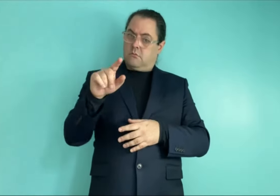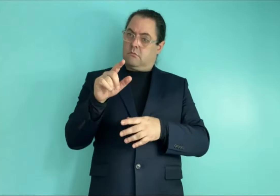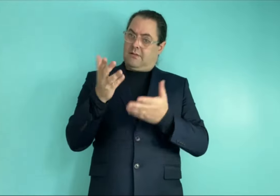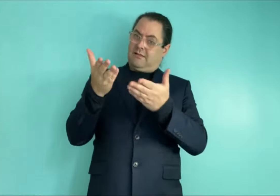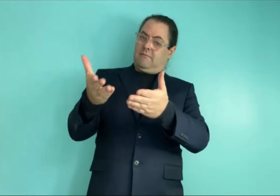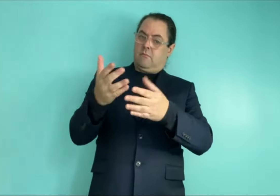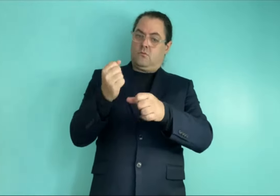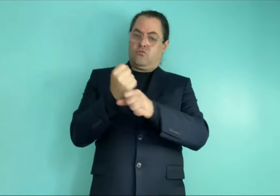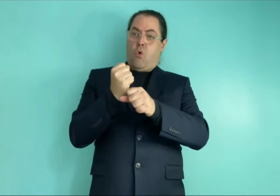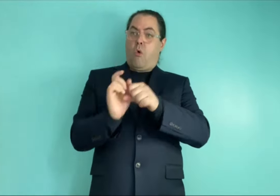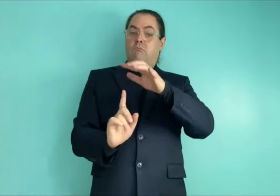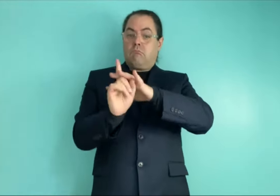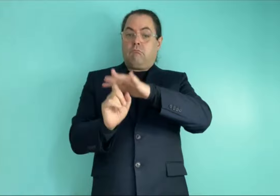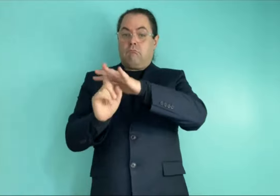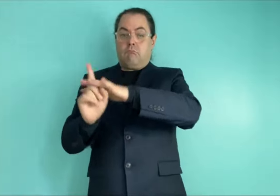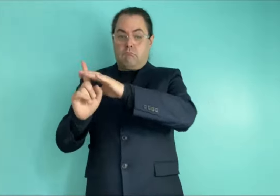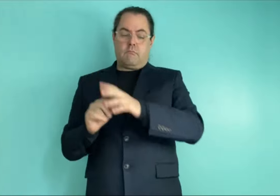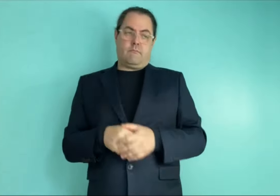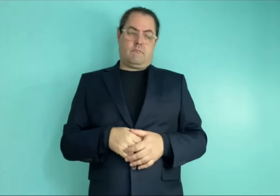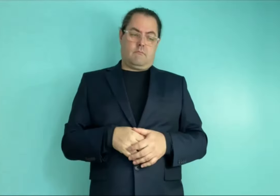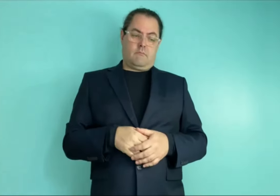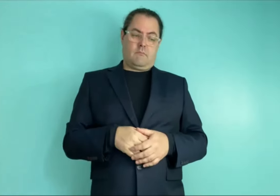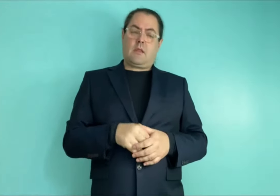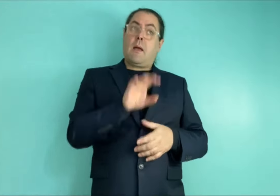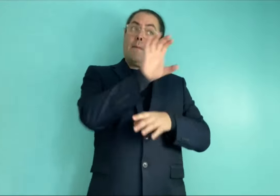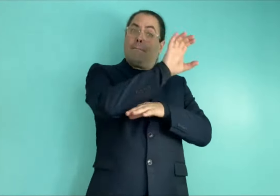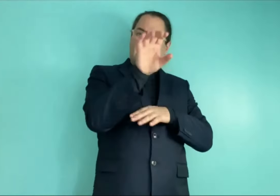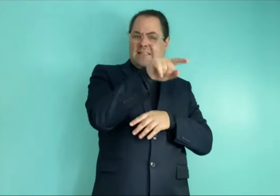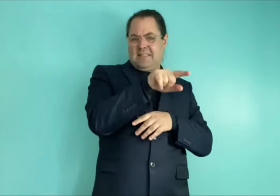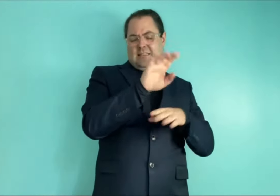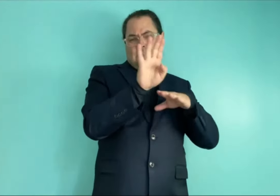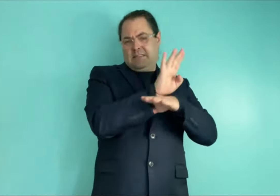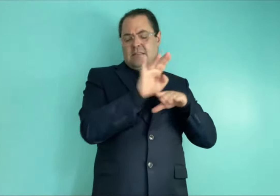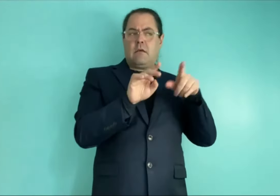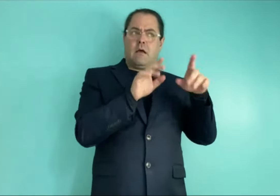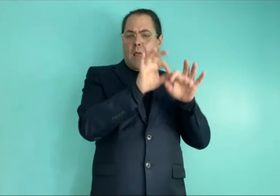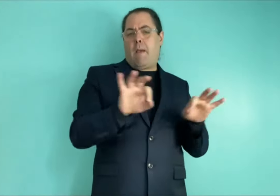16:23:13 sector, your contribution is very very vital, just to as part of the closing